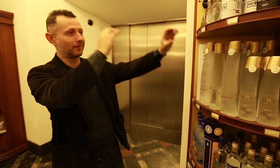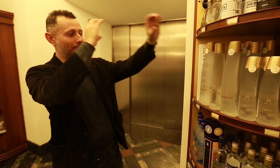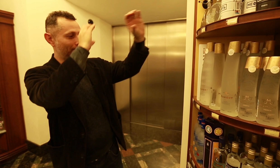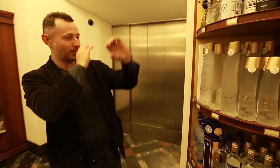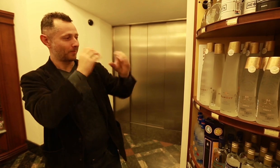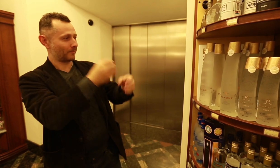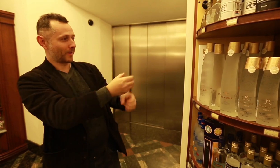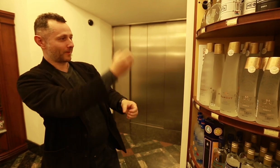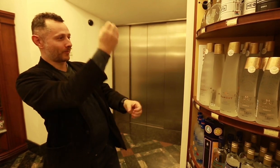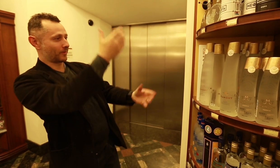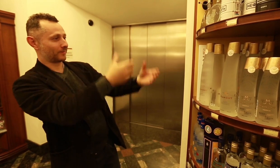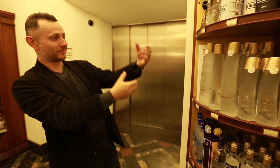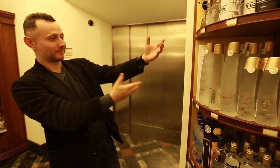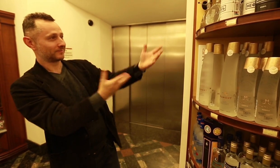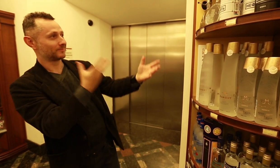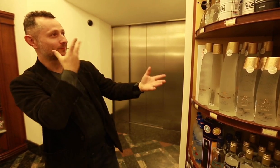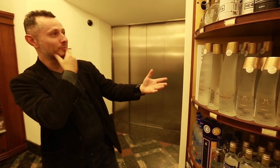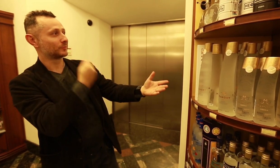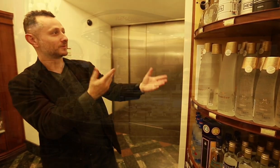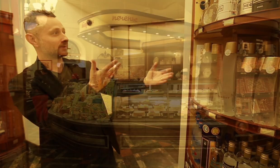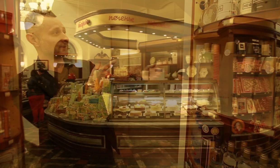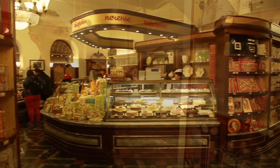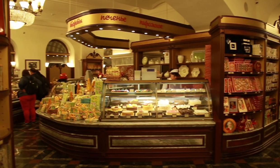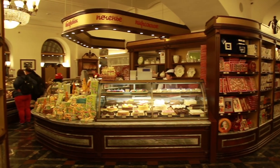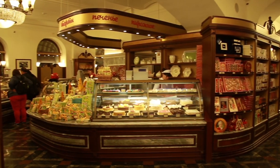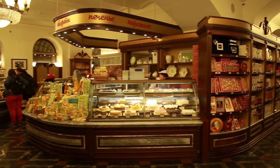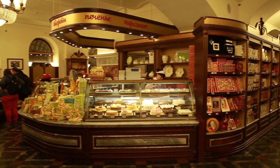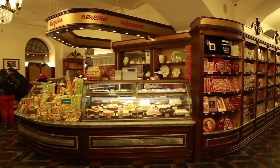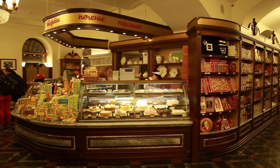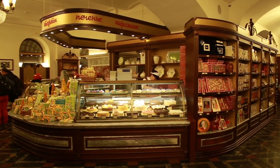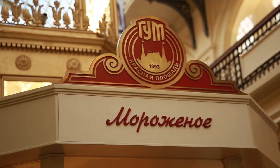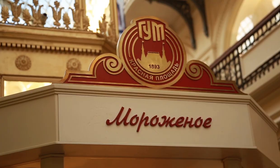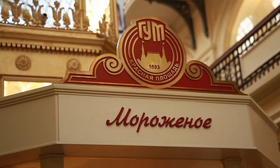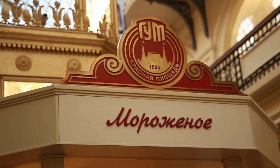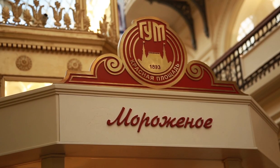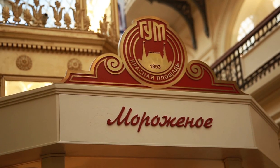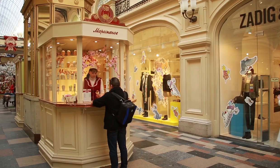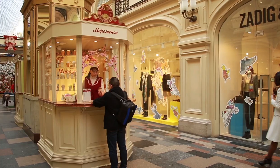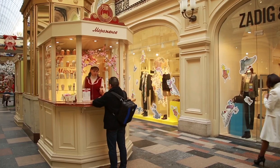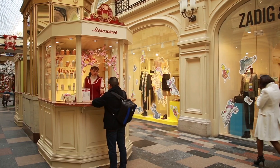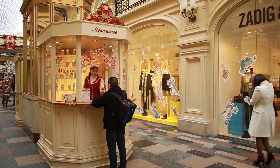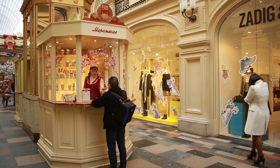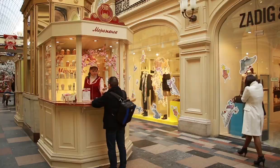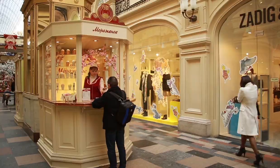Khanty-Mansiysk. Beautiful. (Ice Cream)